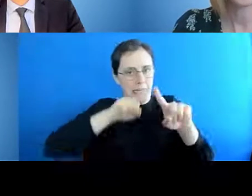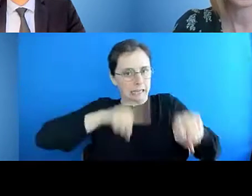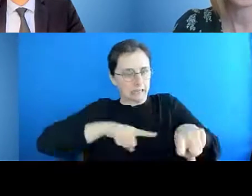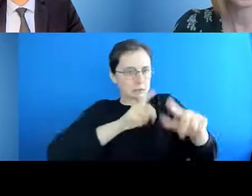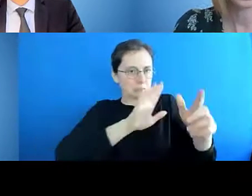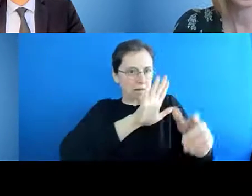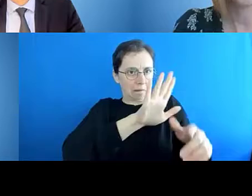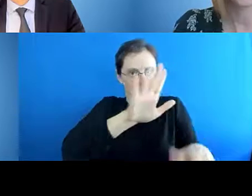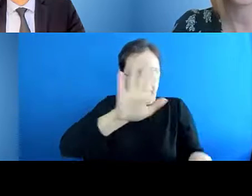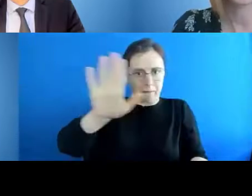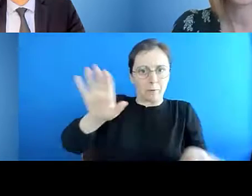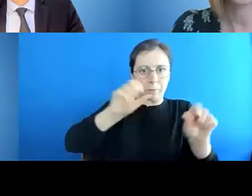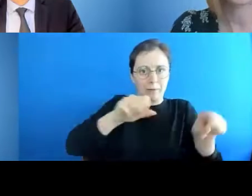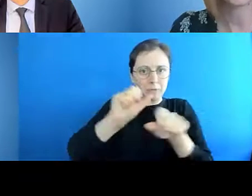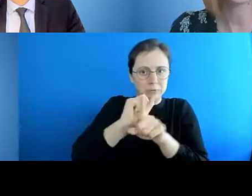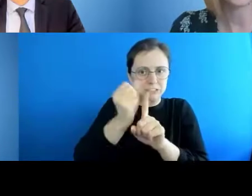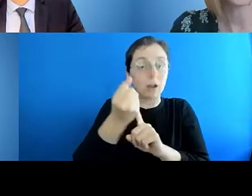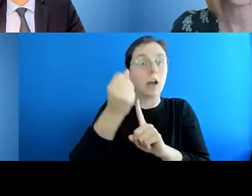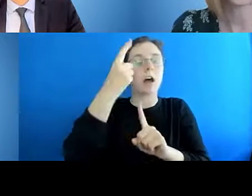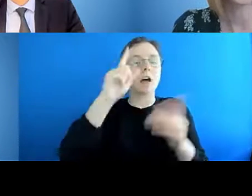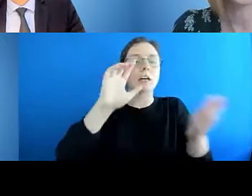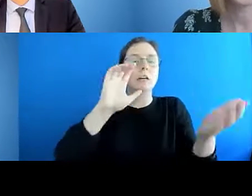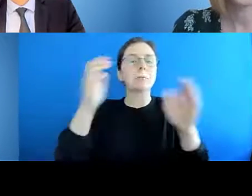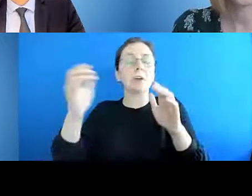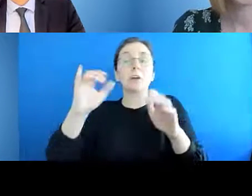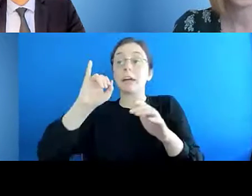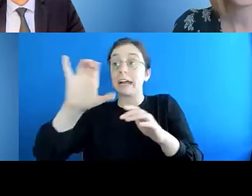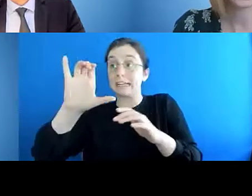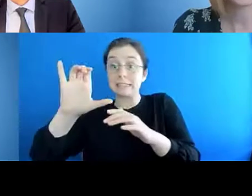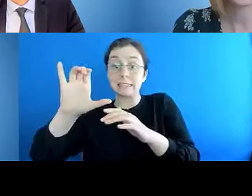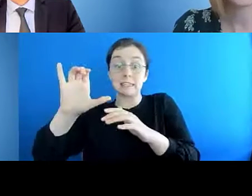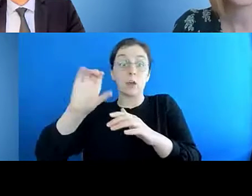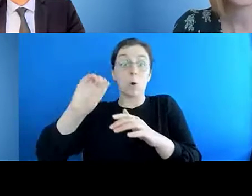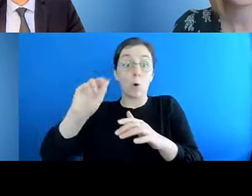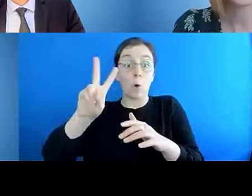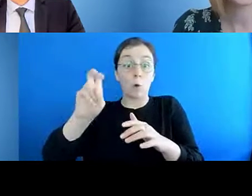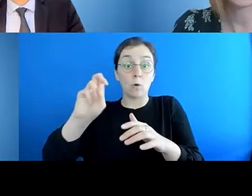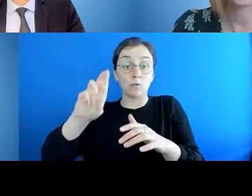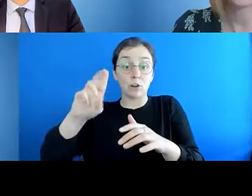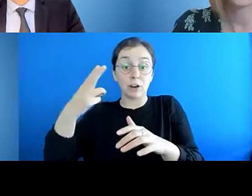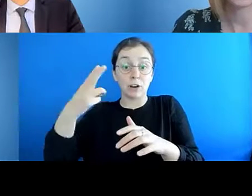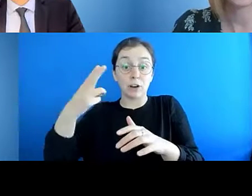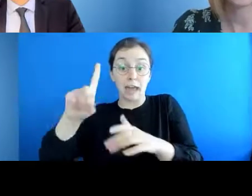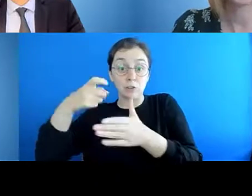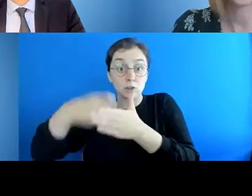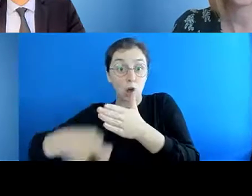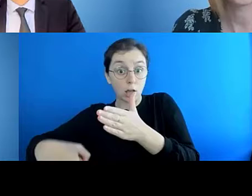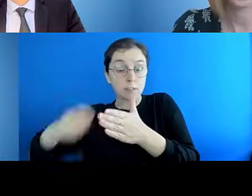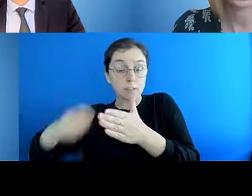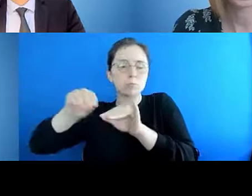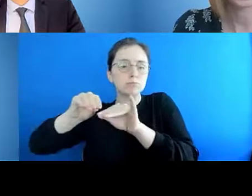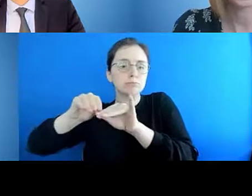and sharing costs versus institutional overhead costs that are spread across multiple projects.